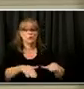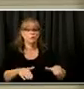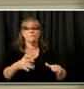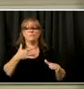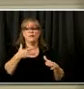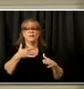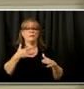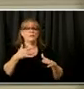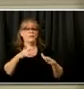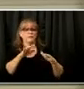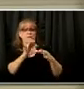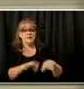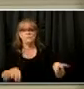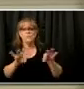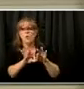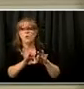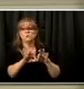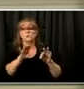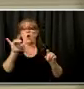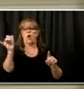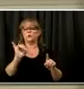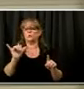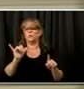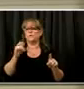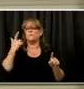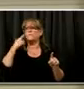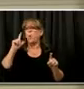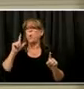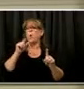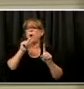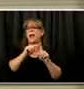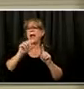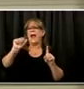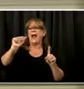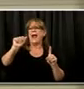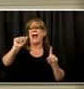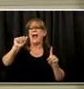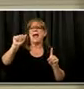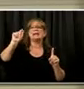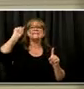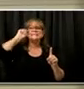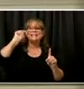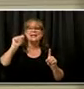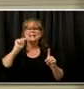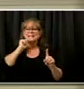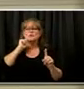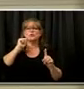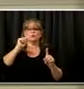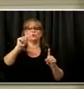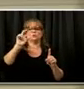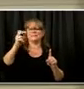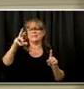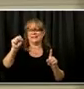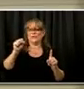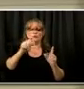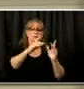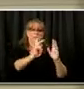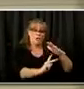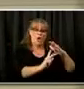the research is clear that kids do best when they know what to expect from day-to-day life and one of the things that we can do to promote a sense of normalcy for our children